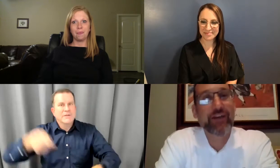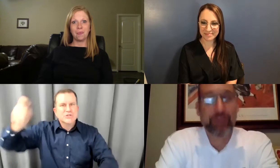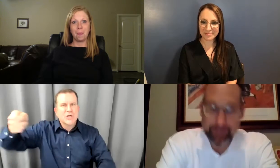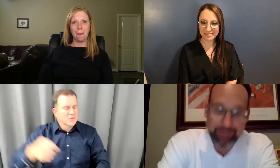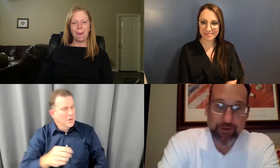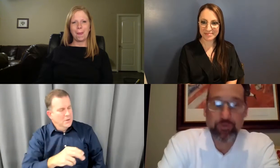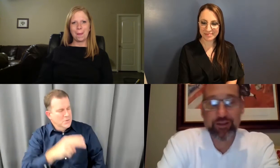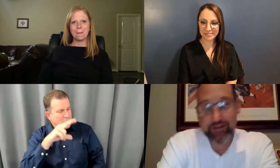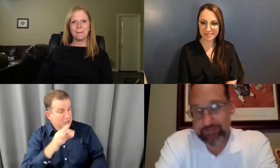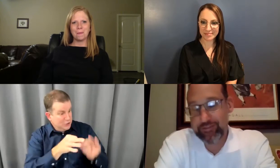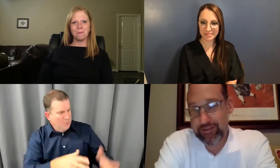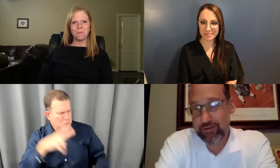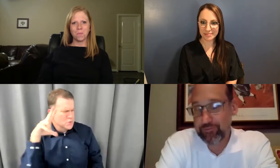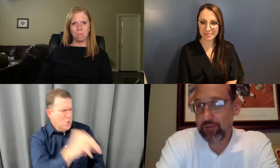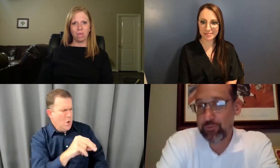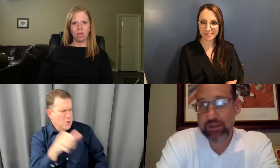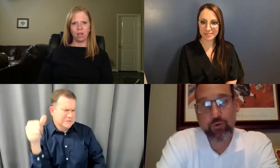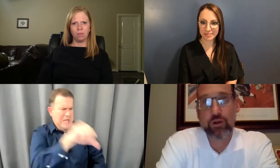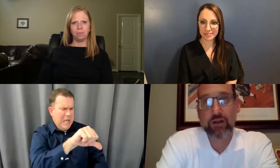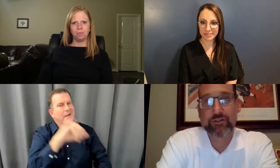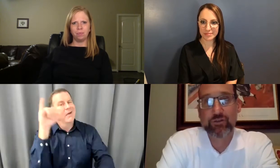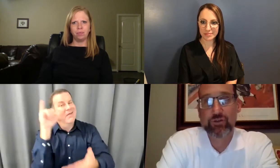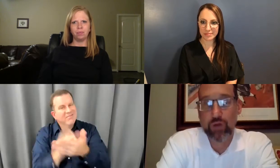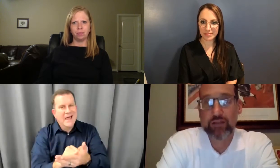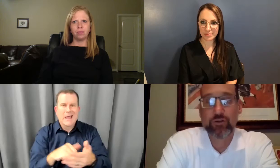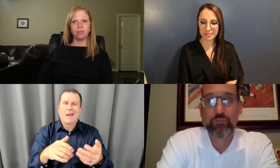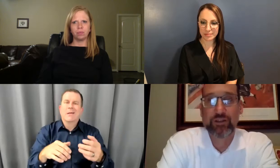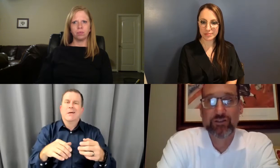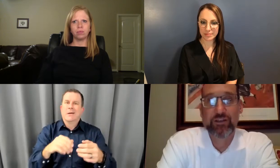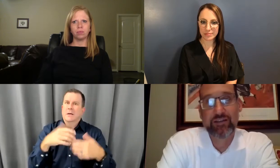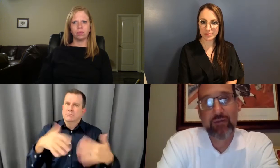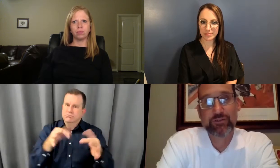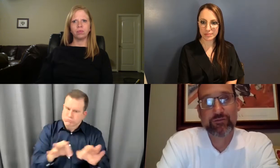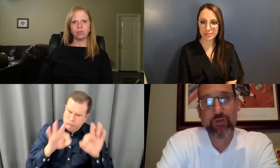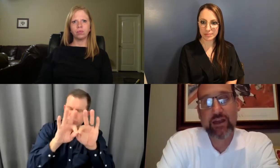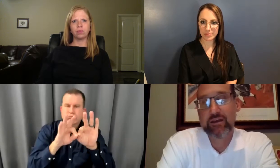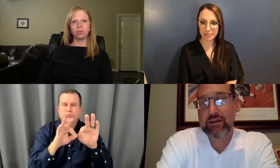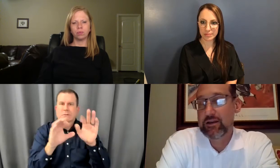that would be a core constitutional right, you could potentially get damages for that.